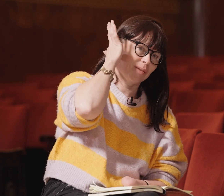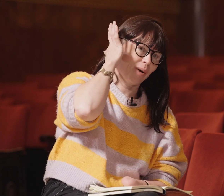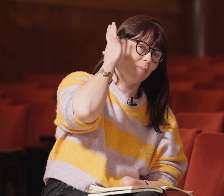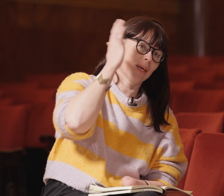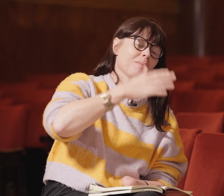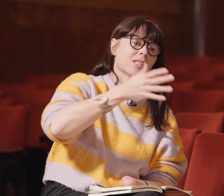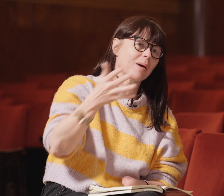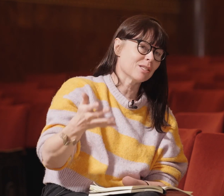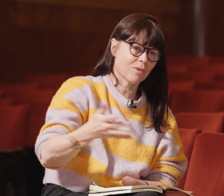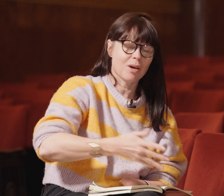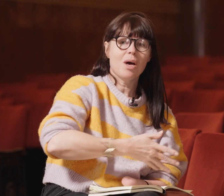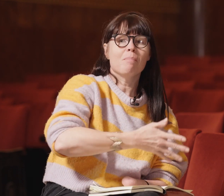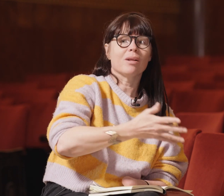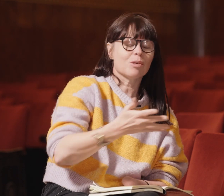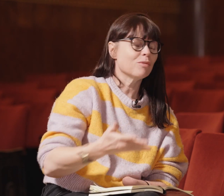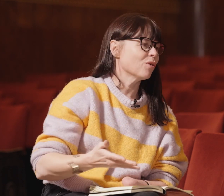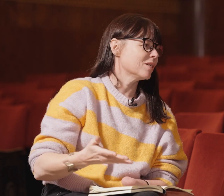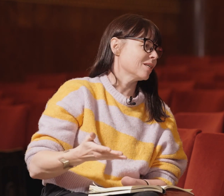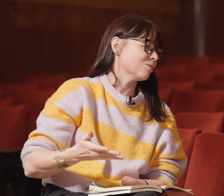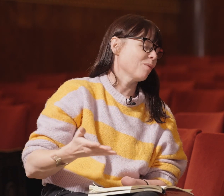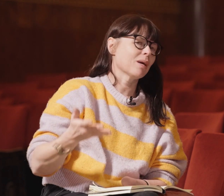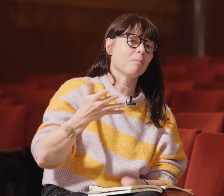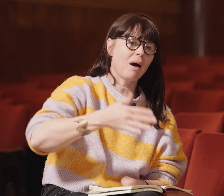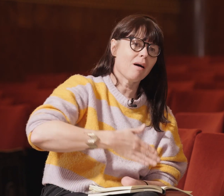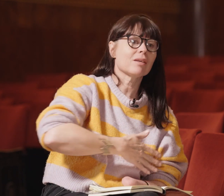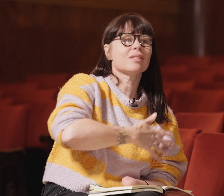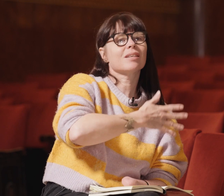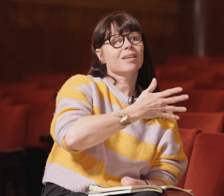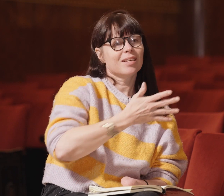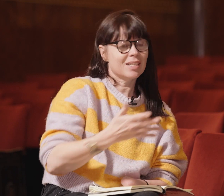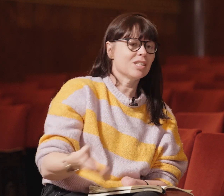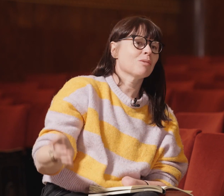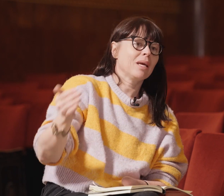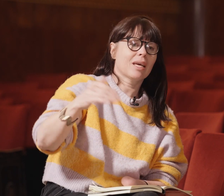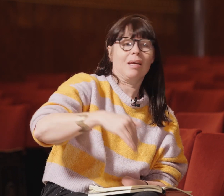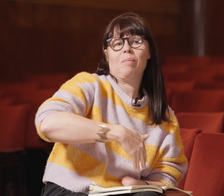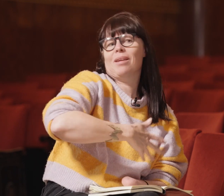where we can make space for multiple voices, where we can pass decision-making,